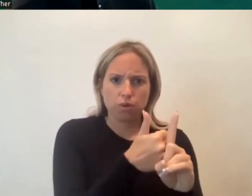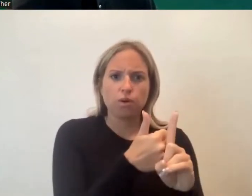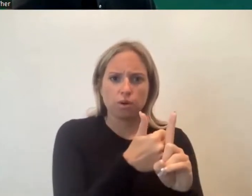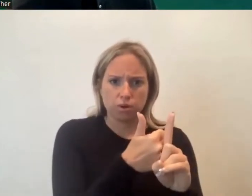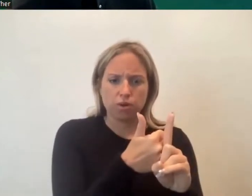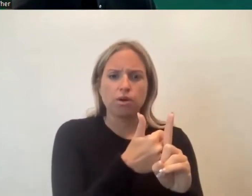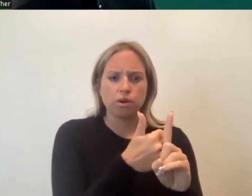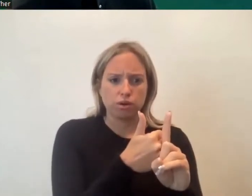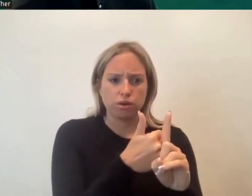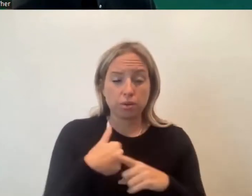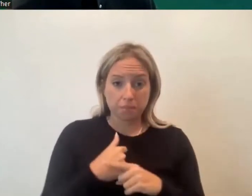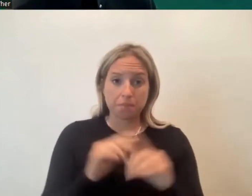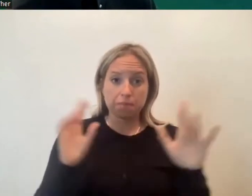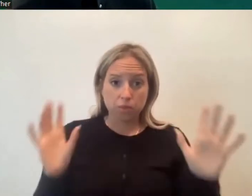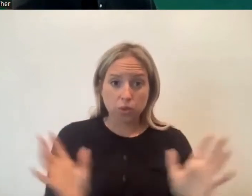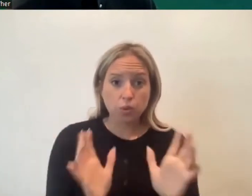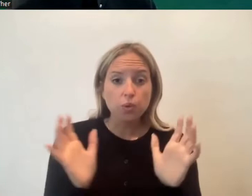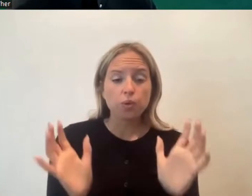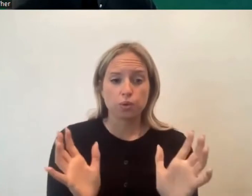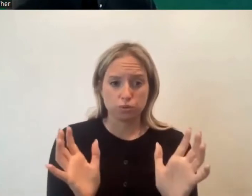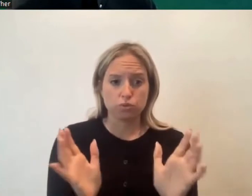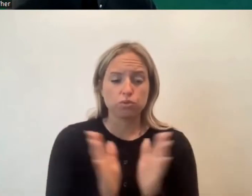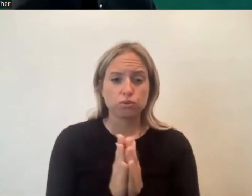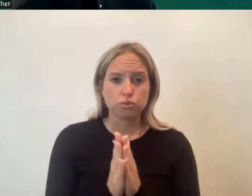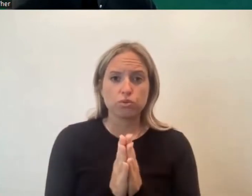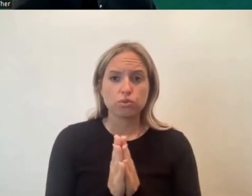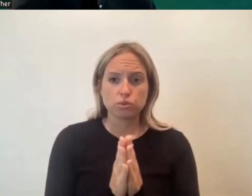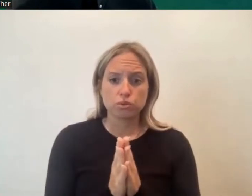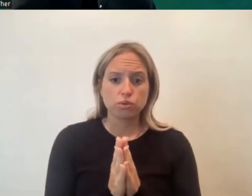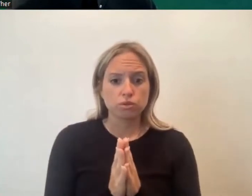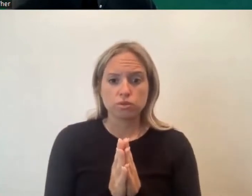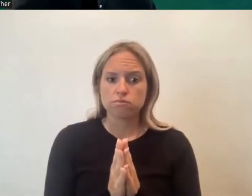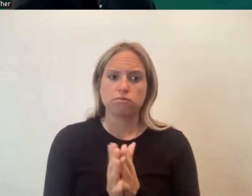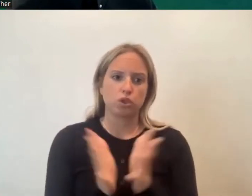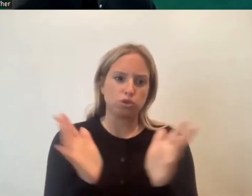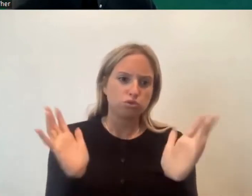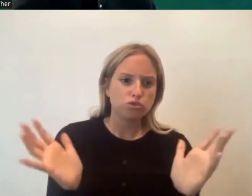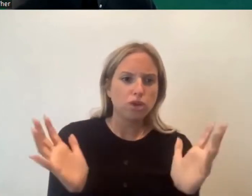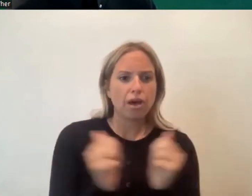I would encourage at some point along the way, at least chatting with a lawyer.